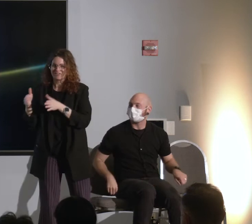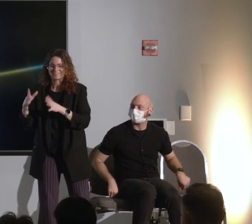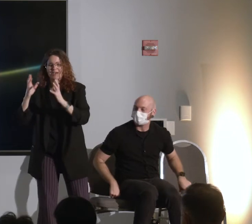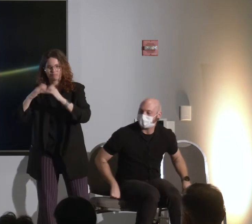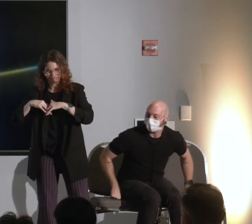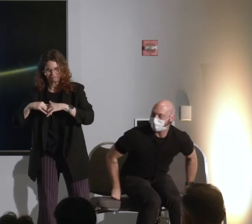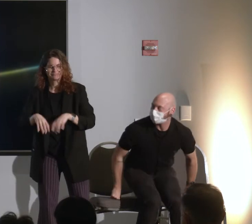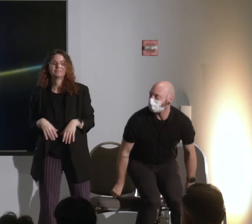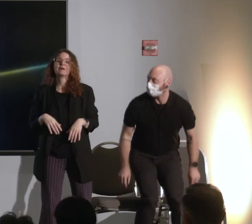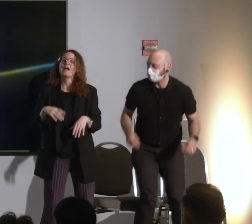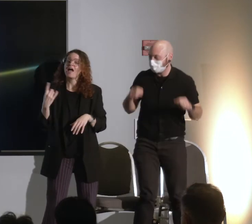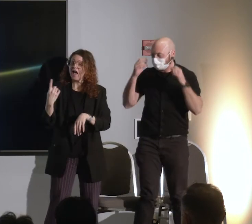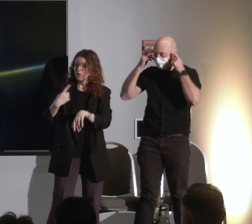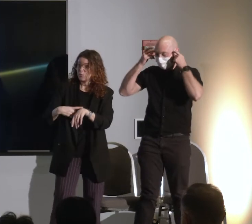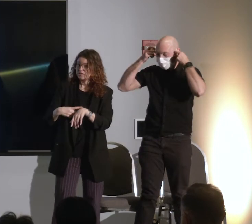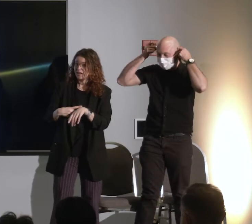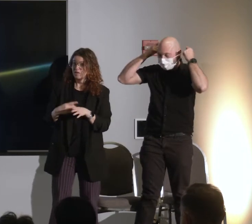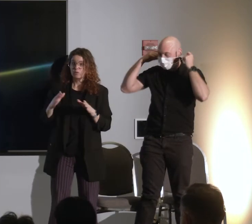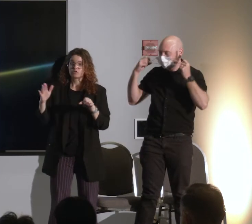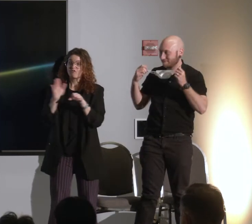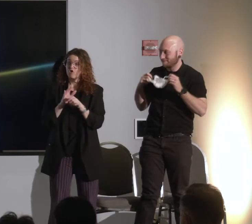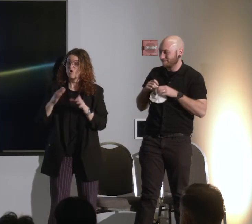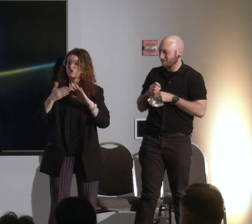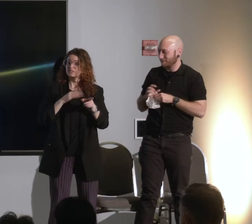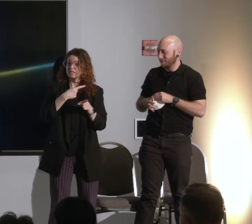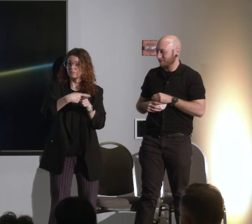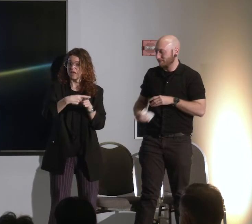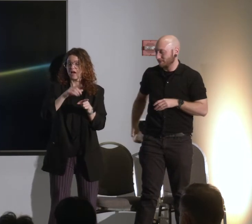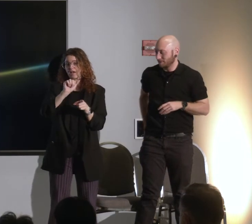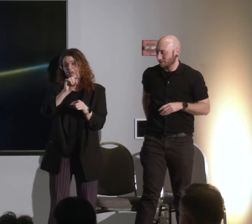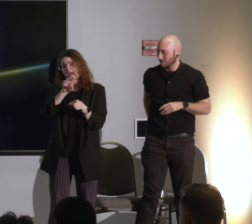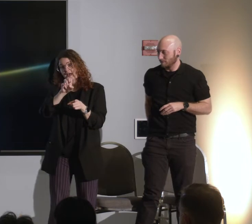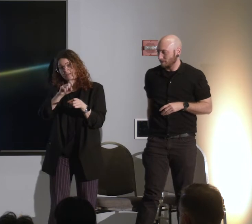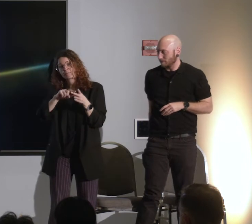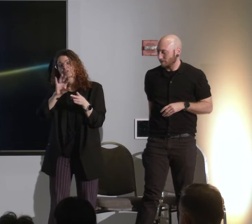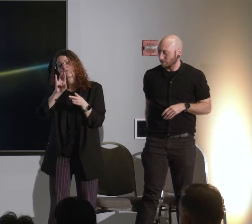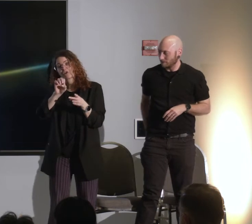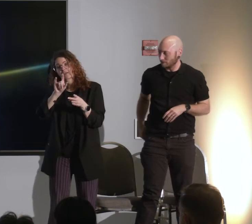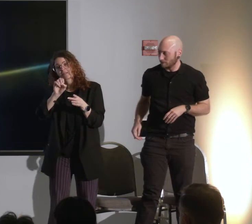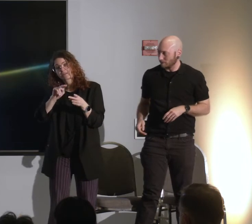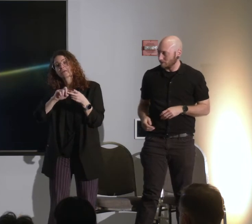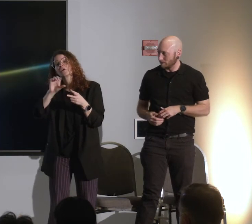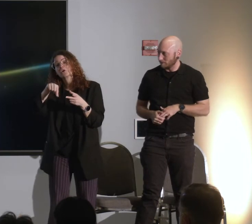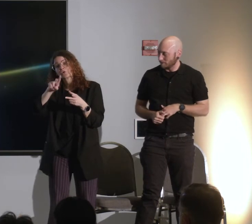Once it filled the city block bounded by Adams, Franklin, Quincy and Wells streets. Pathetically.